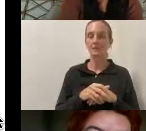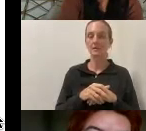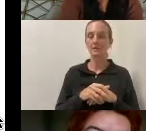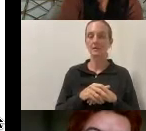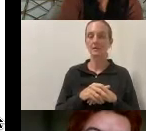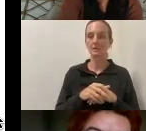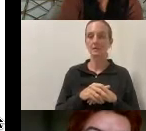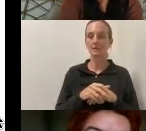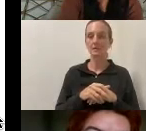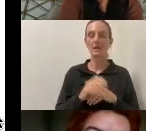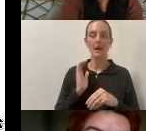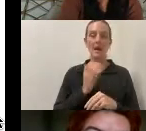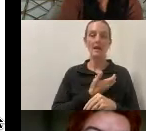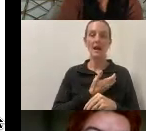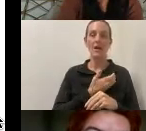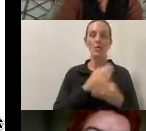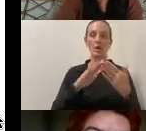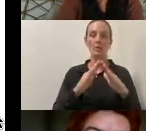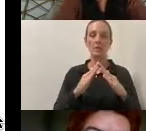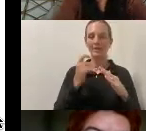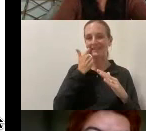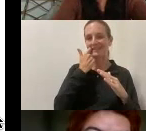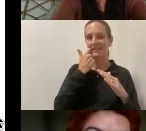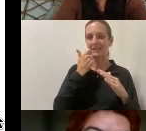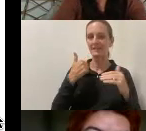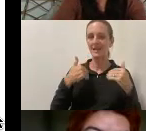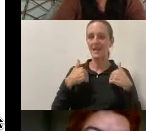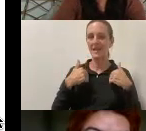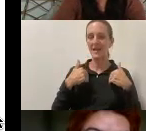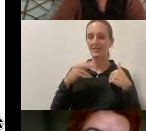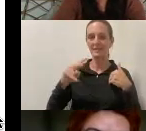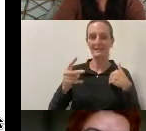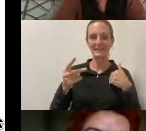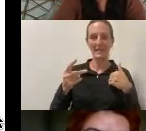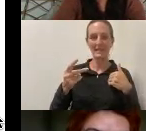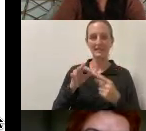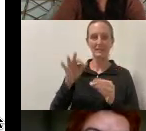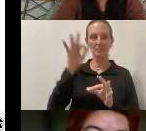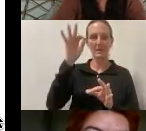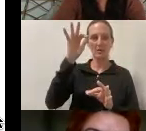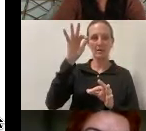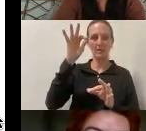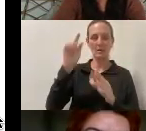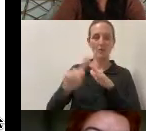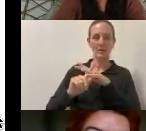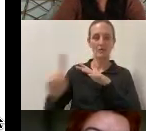Our community just did their second spirit retrieval from the residential schools.